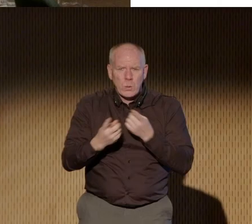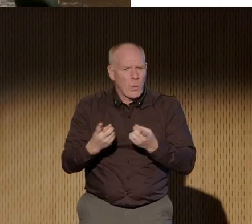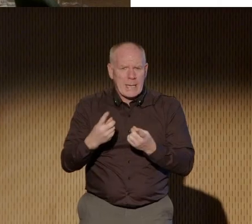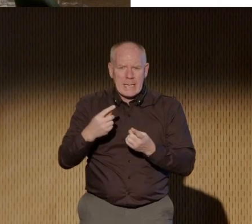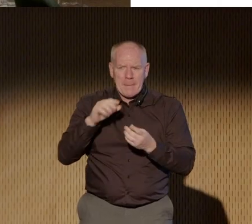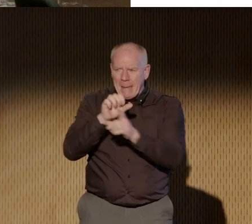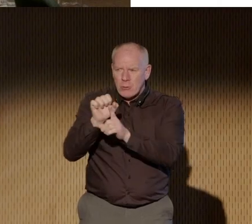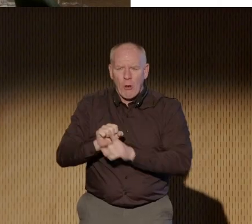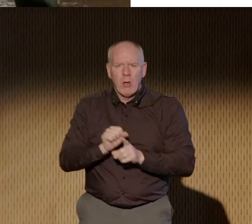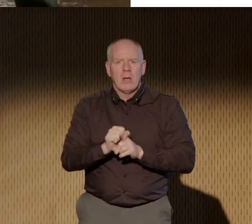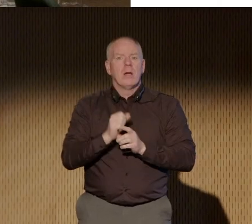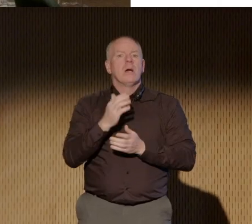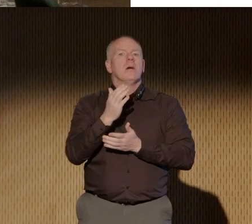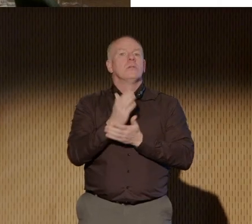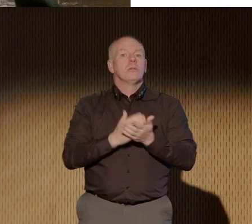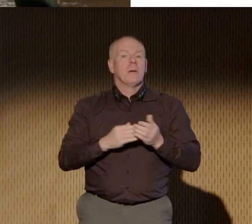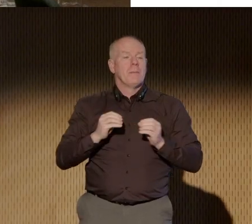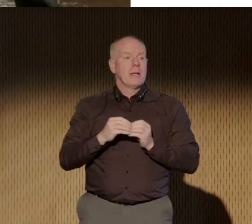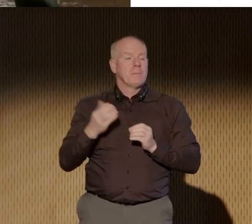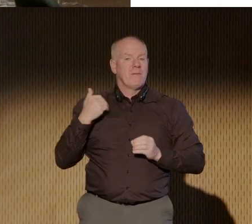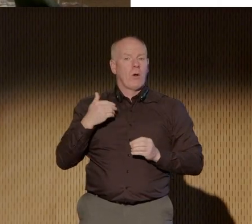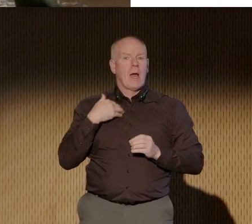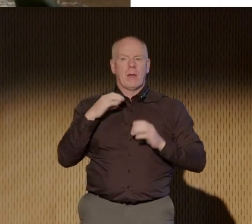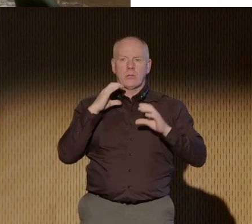again, someone had mentioned it earlier today, it was about that communication piece, and I think